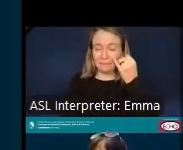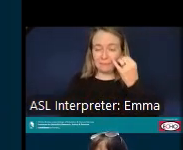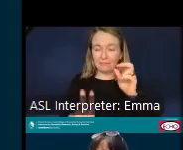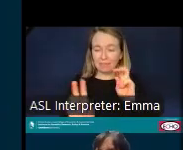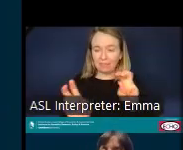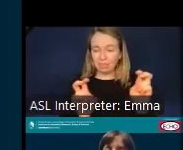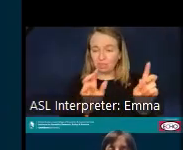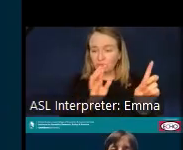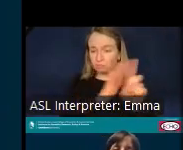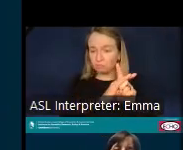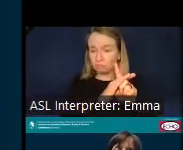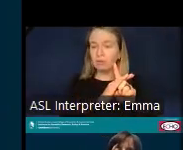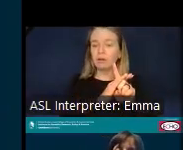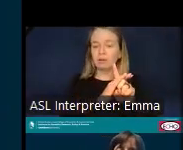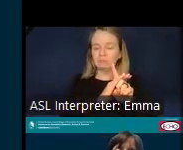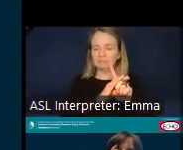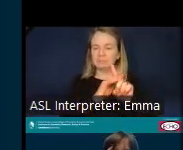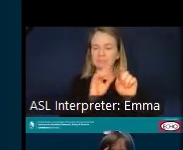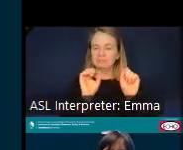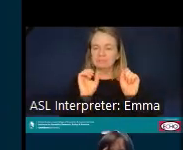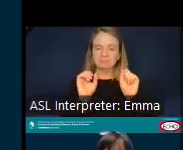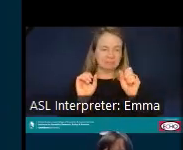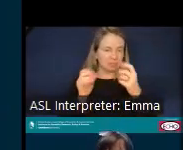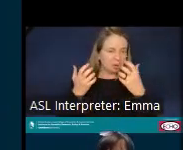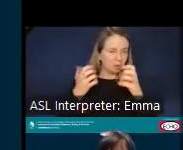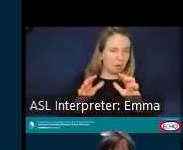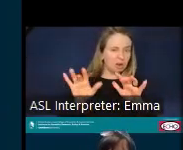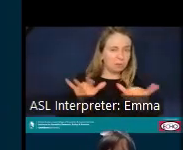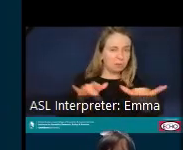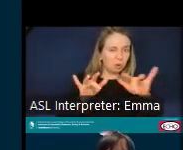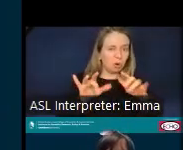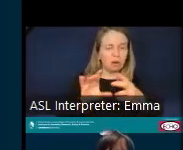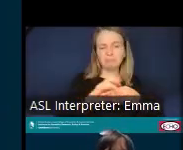with being recorded, you can go ahead and disconnect from today's session